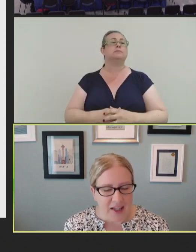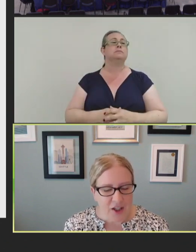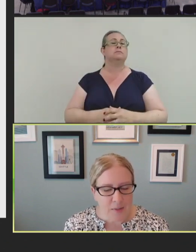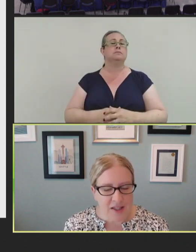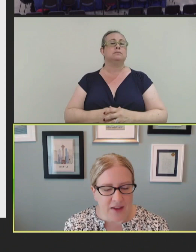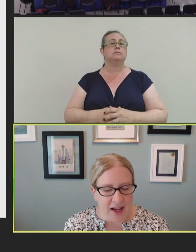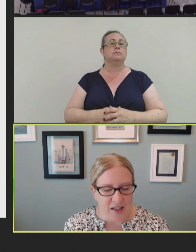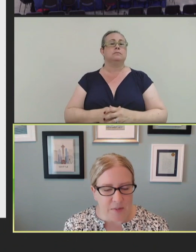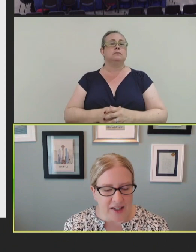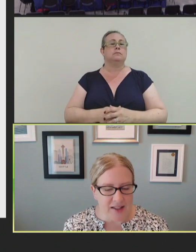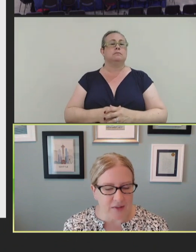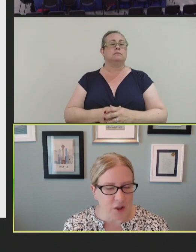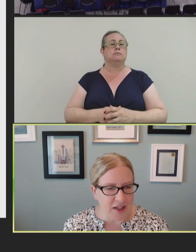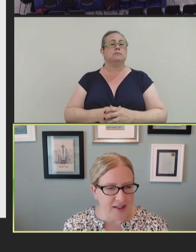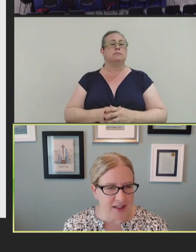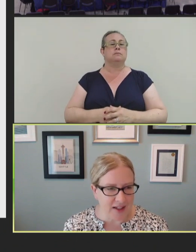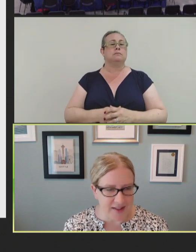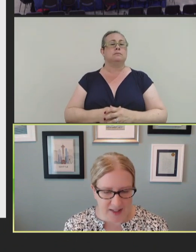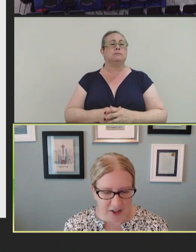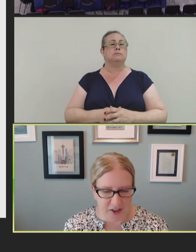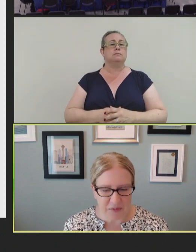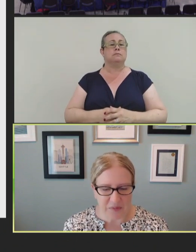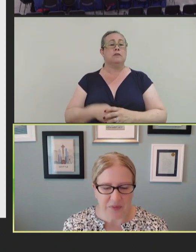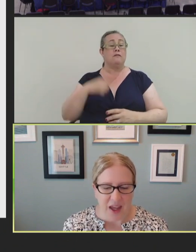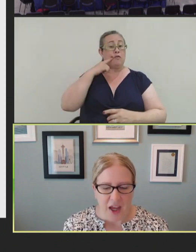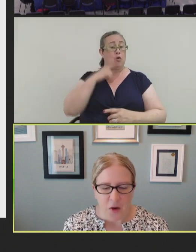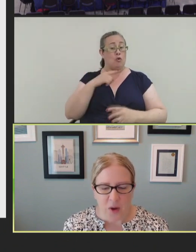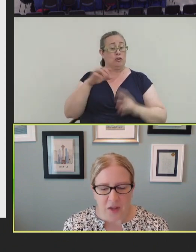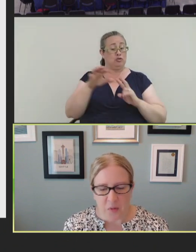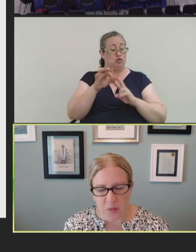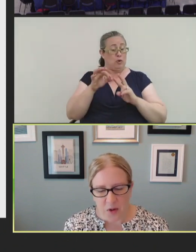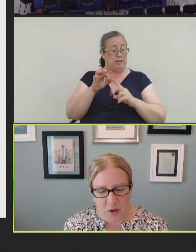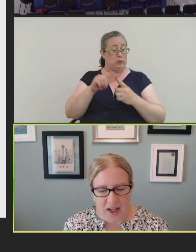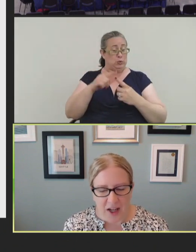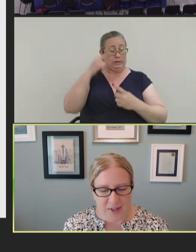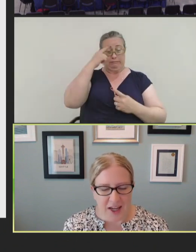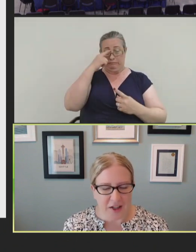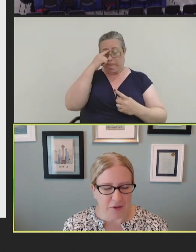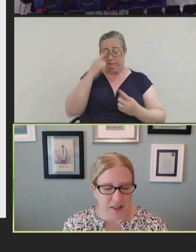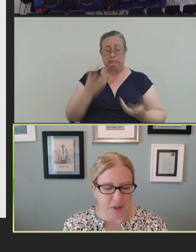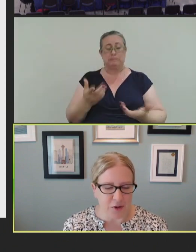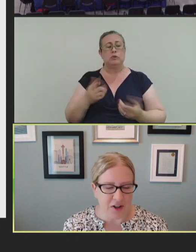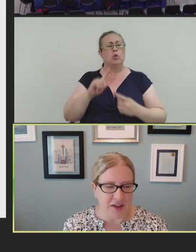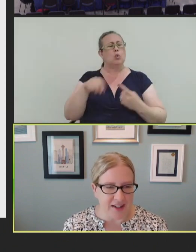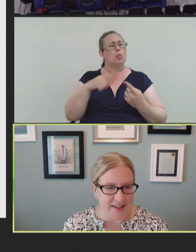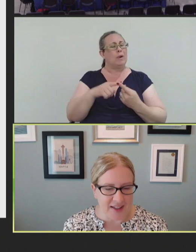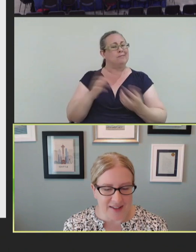In terms of aspects of choice to consider, when promoting uptake of respiratory vaccines,